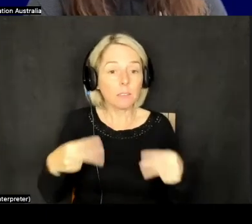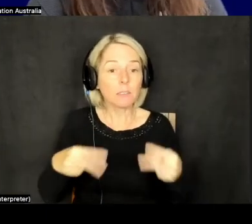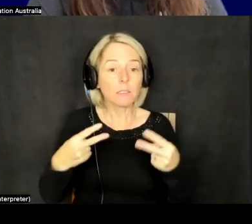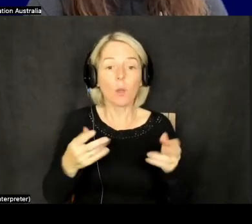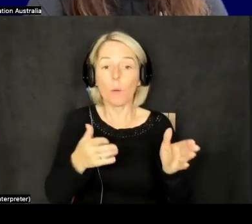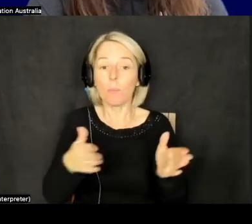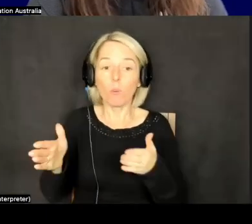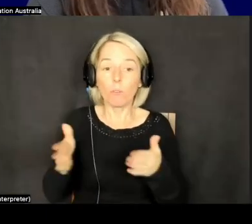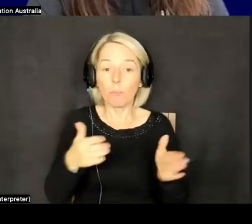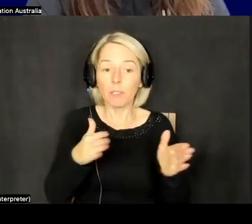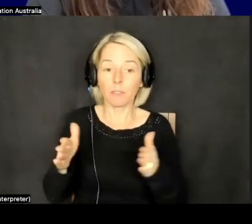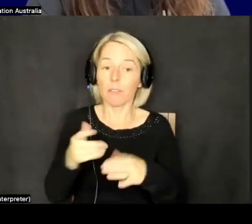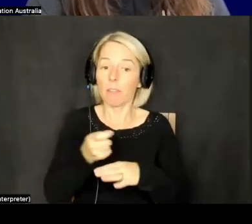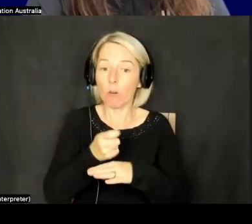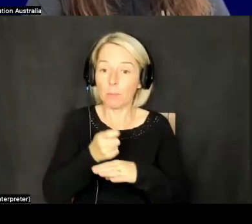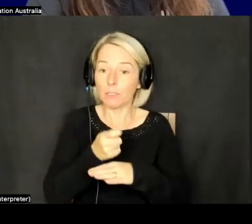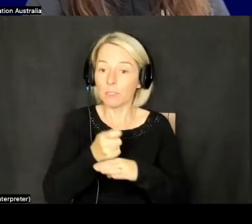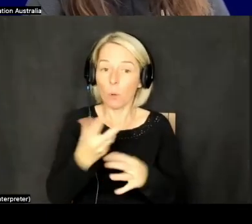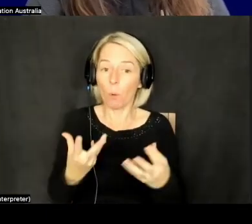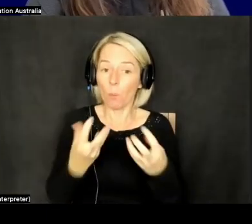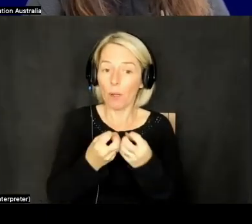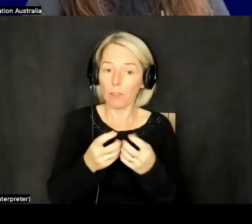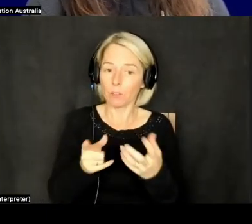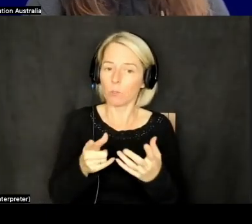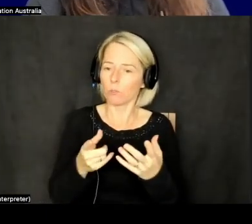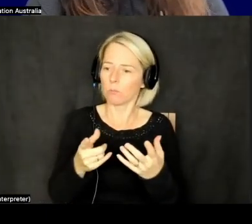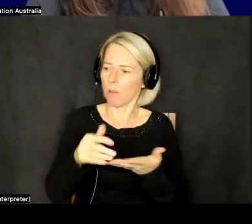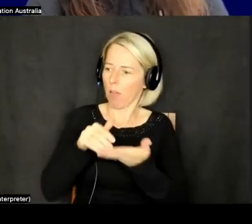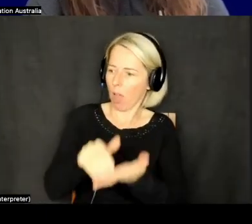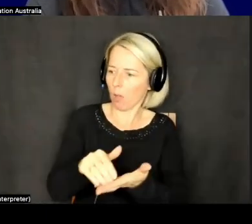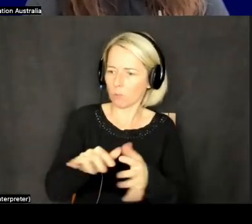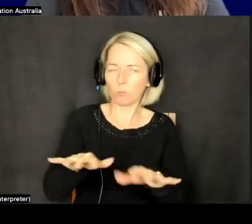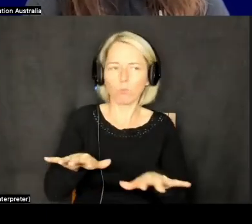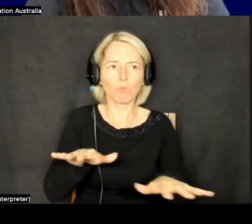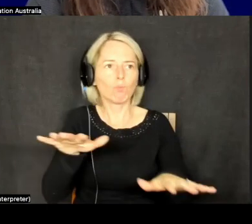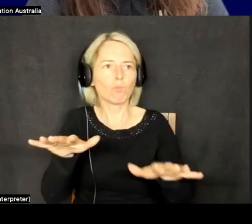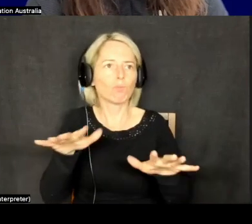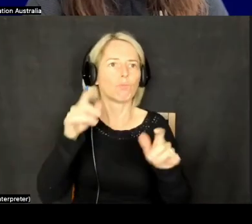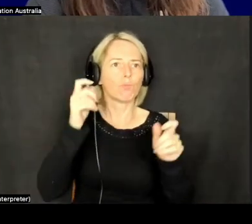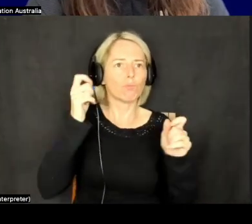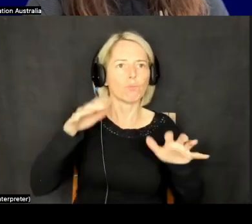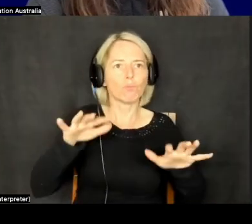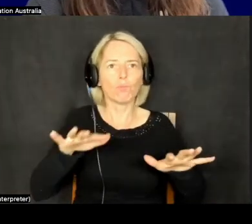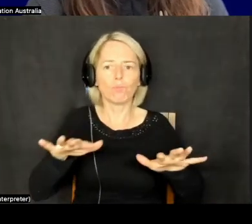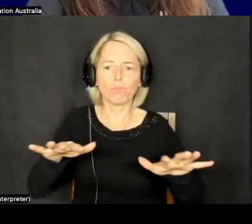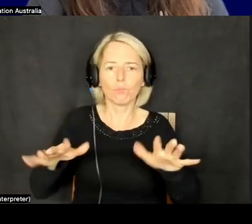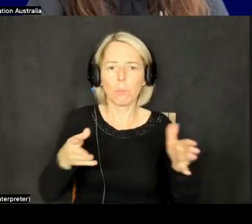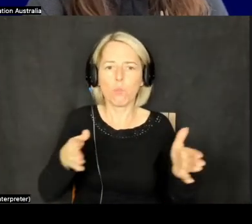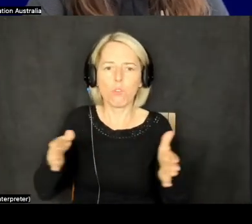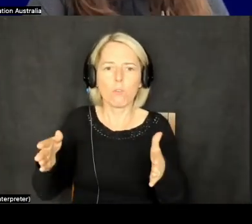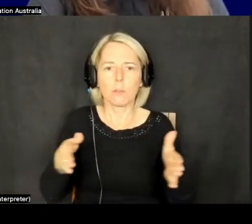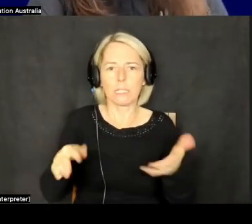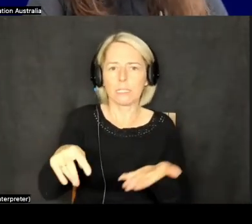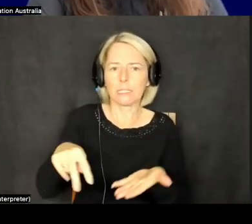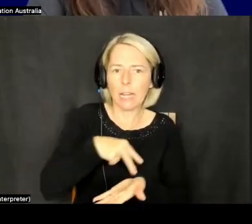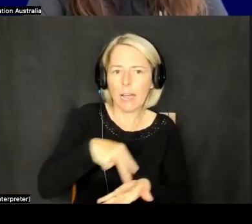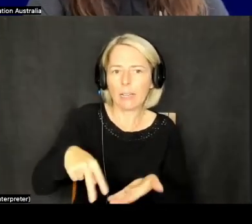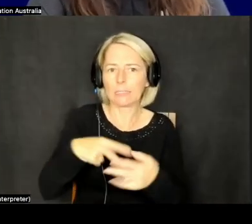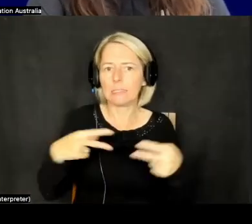movement, but also those who can provide information about motivators for movement,